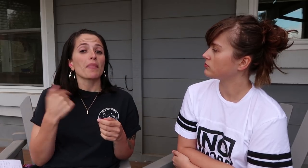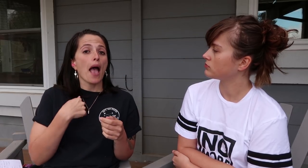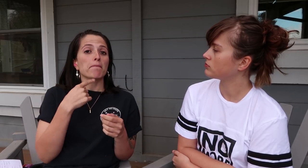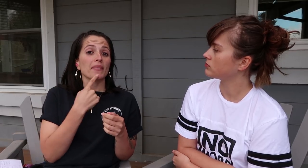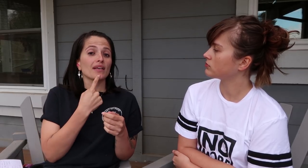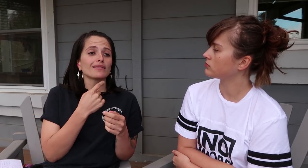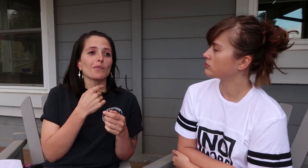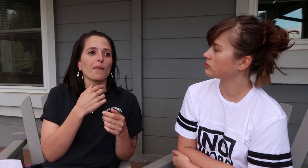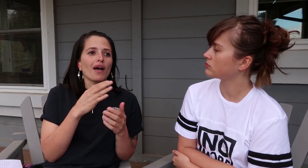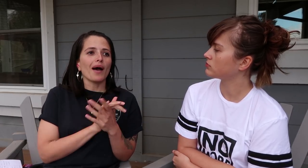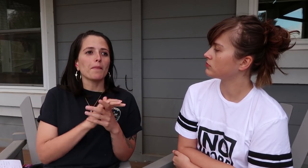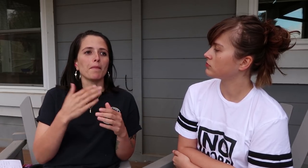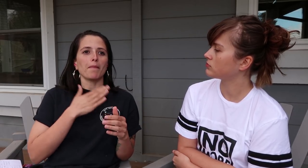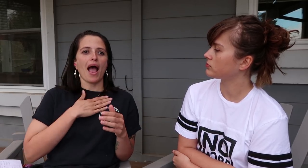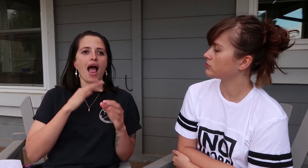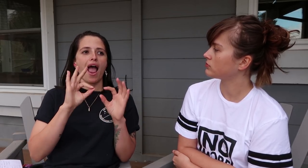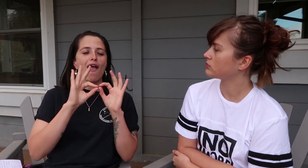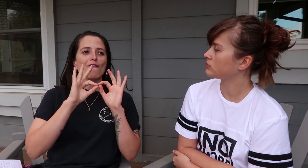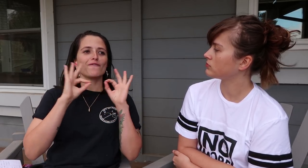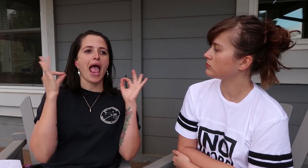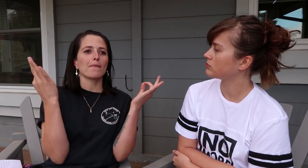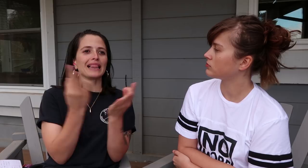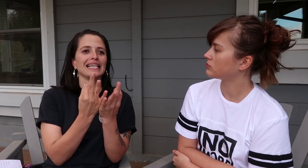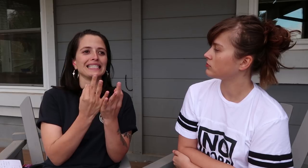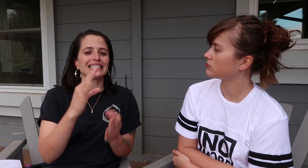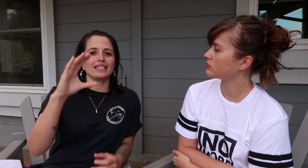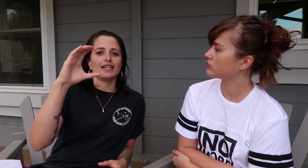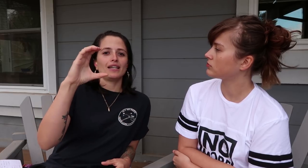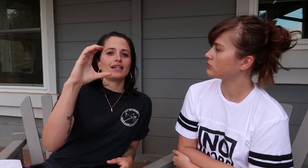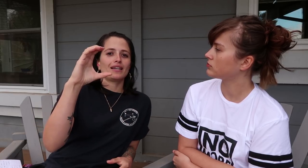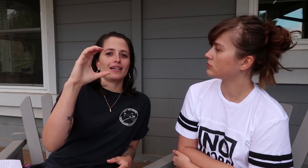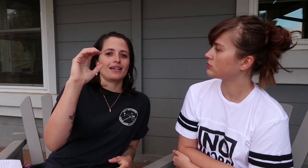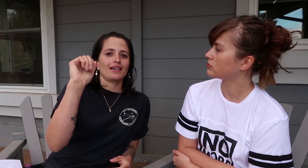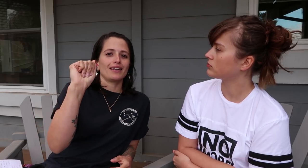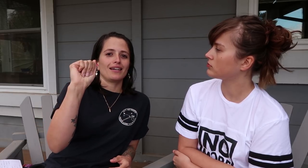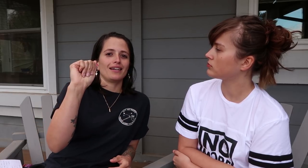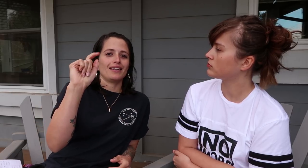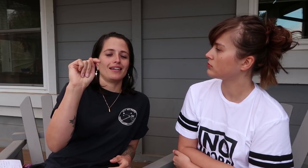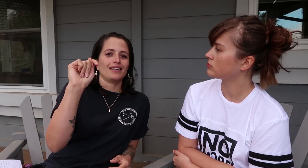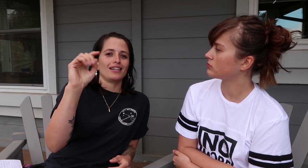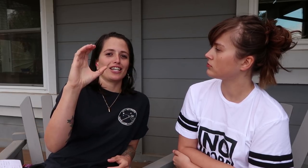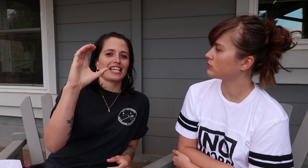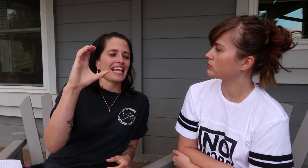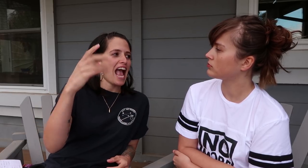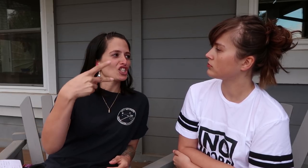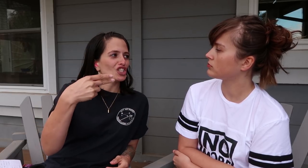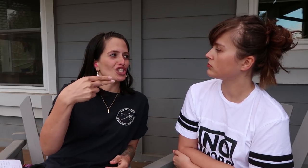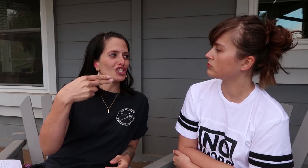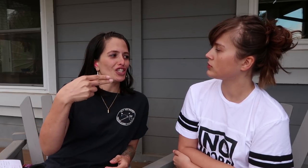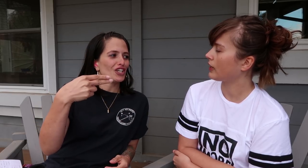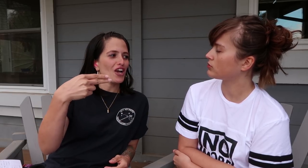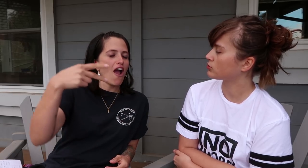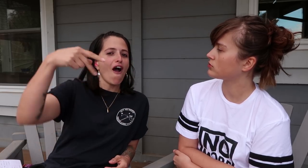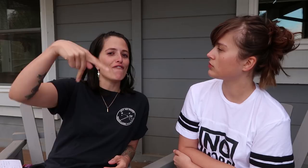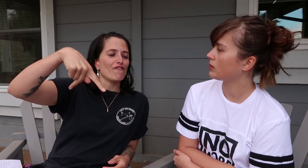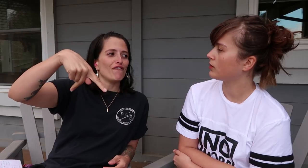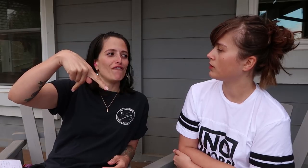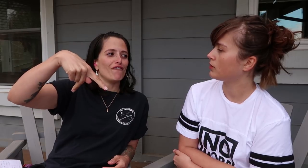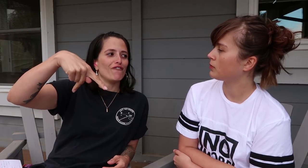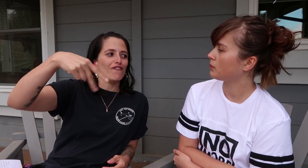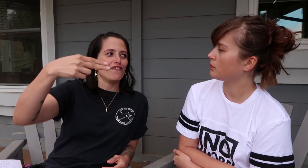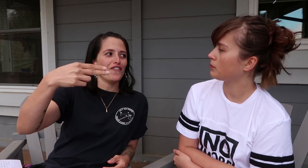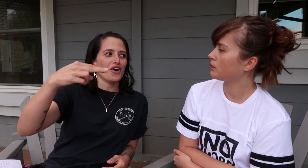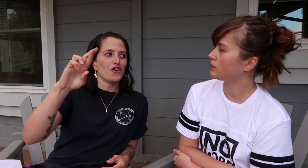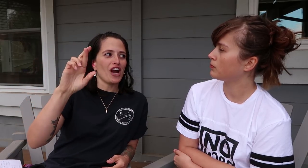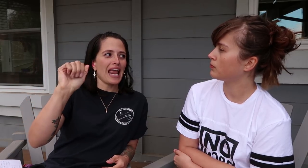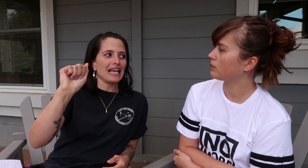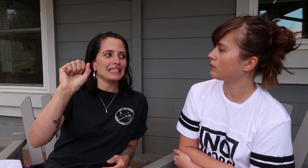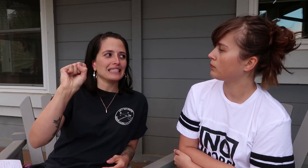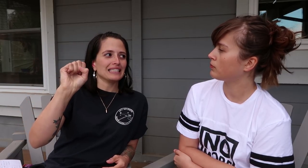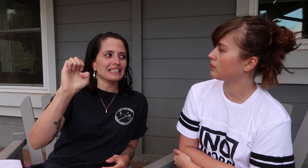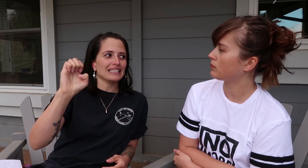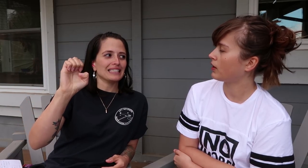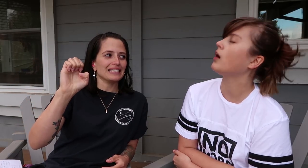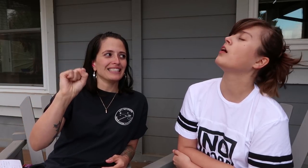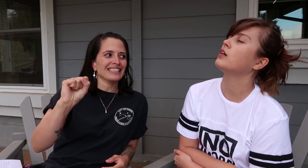Something I miss would be my family’s catchphrases.